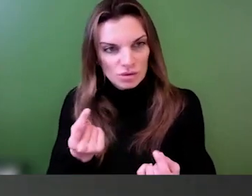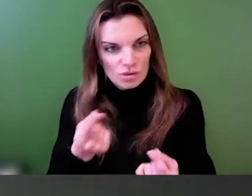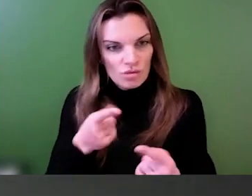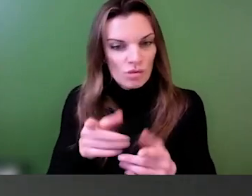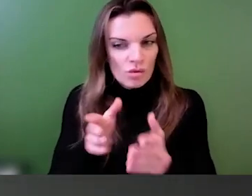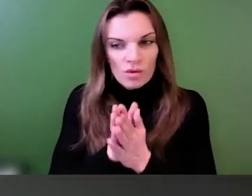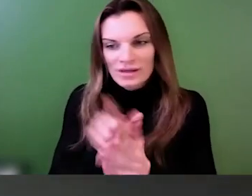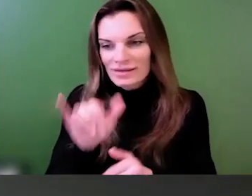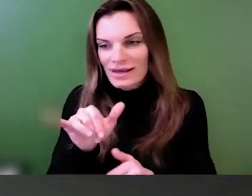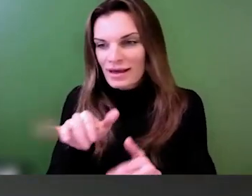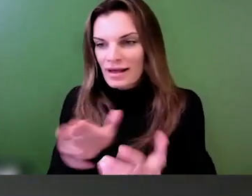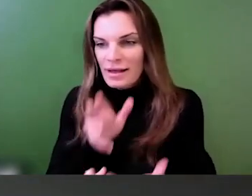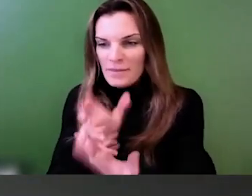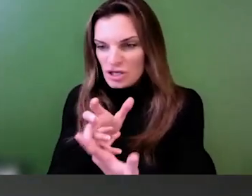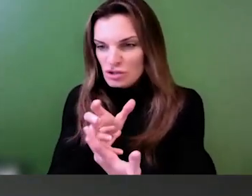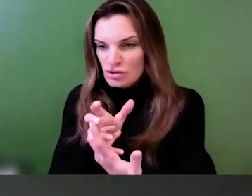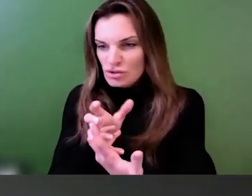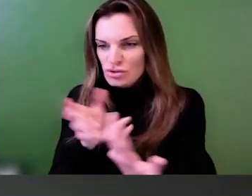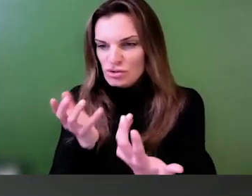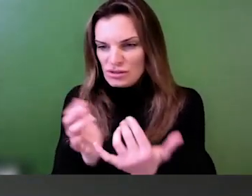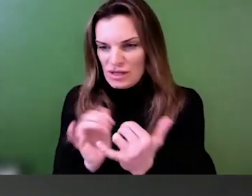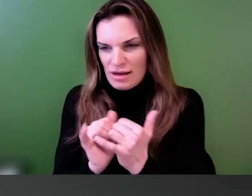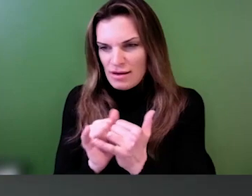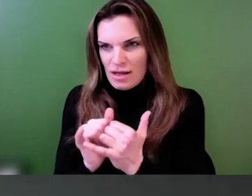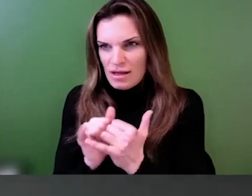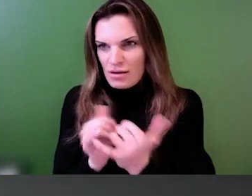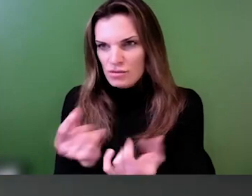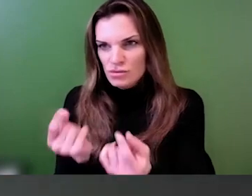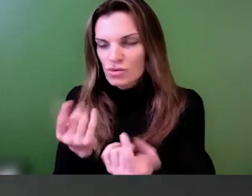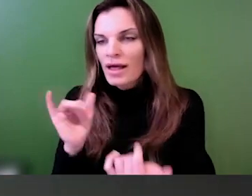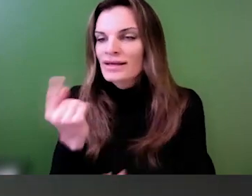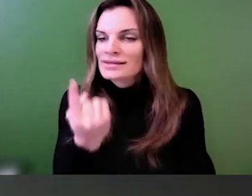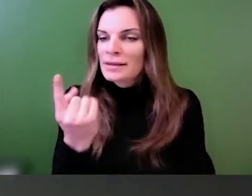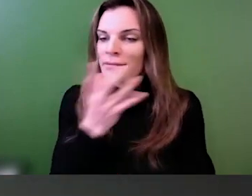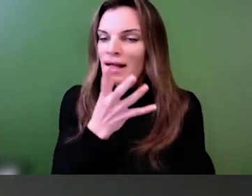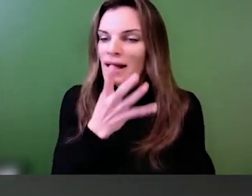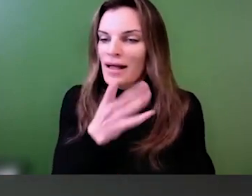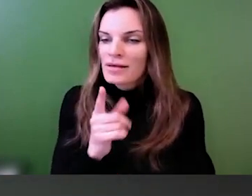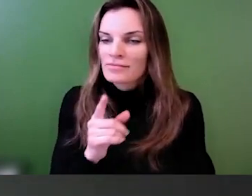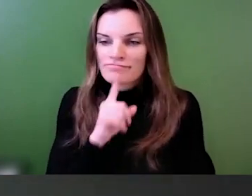accommodations themselves? For example, a single mom having trouble meeting deadlines to